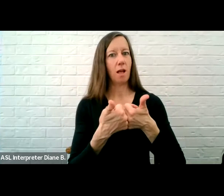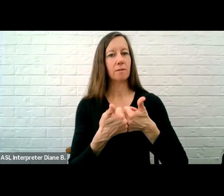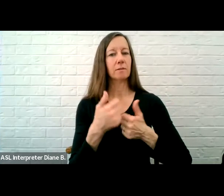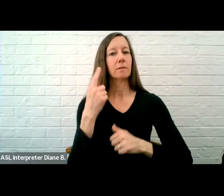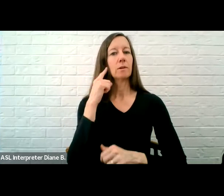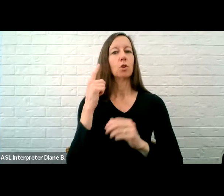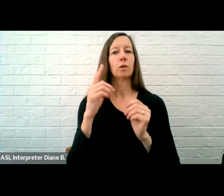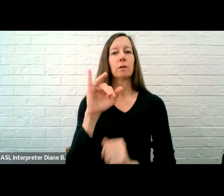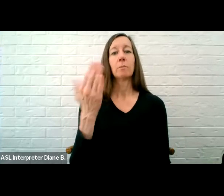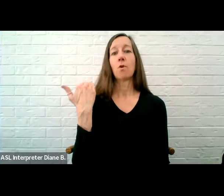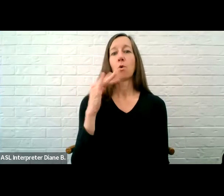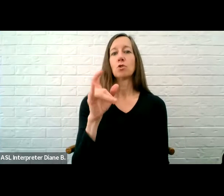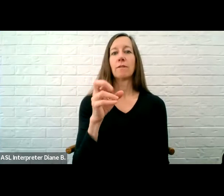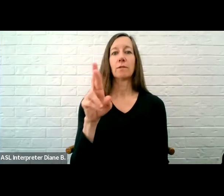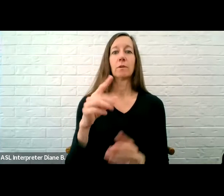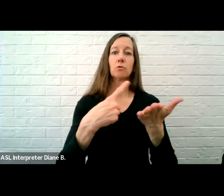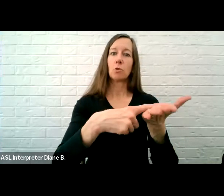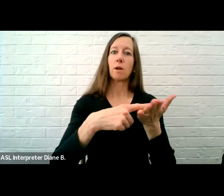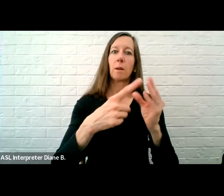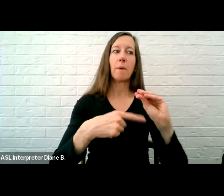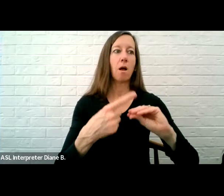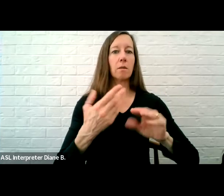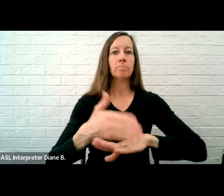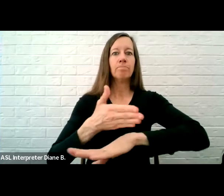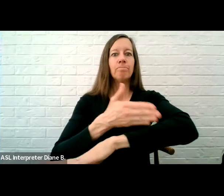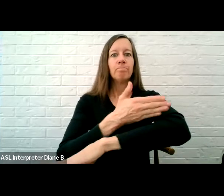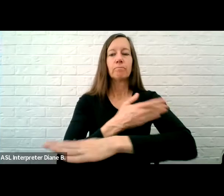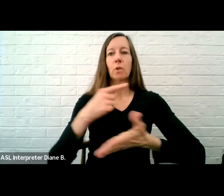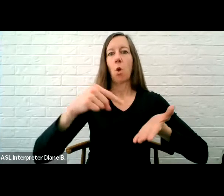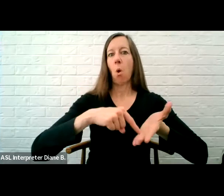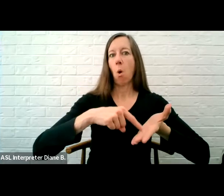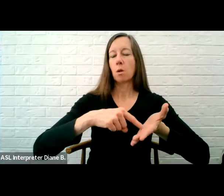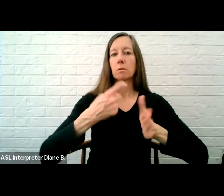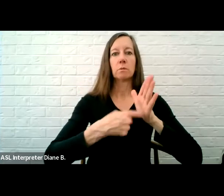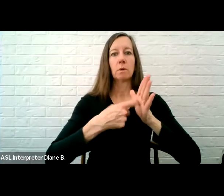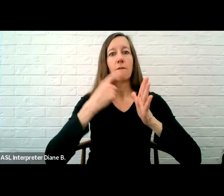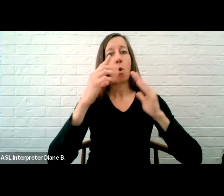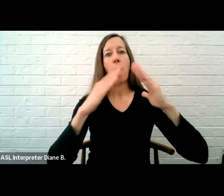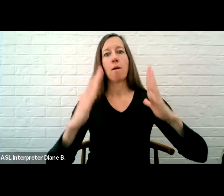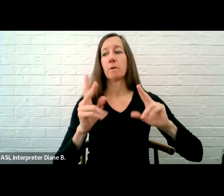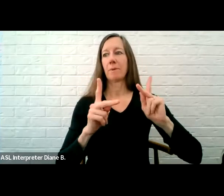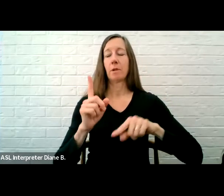you know, at the increasing costs of housing across the country, and how that can also put people really out of reach of housing options.